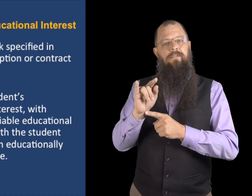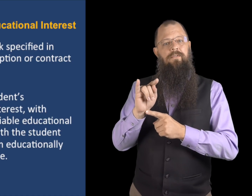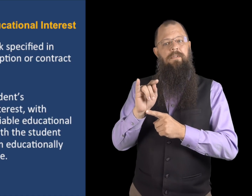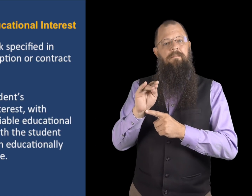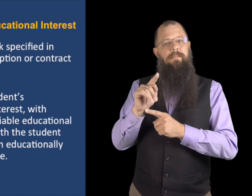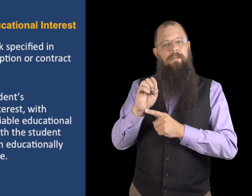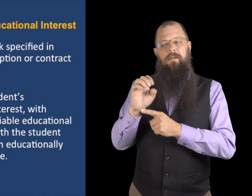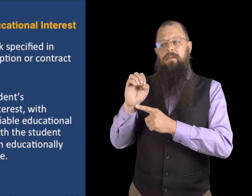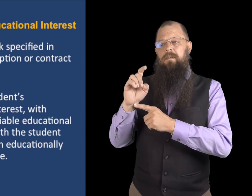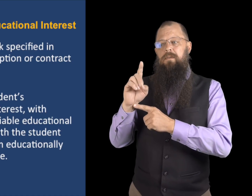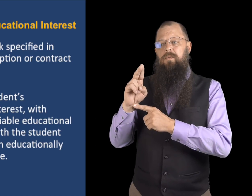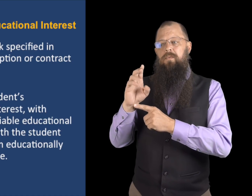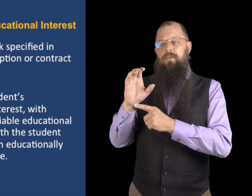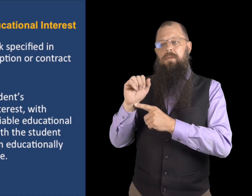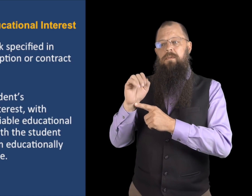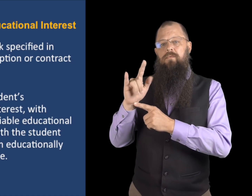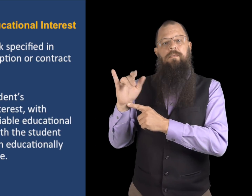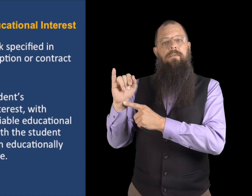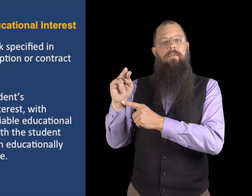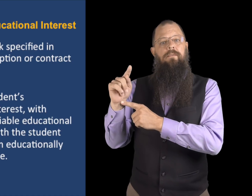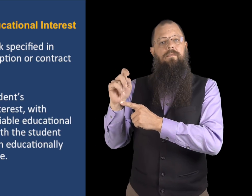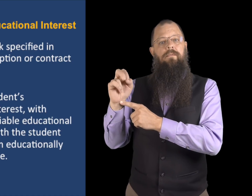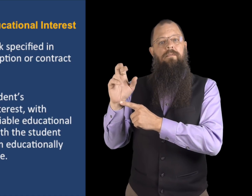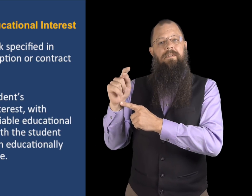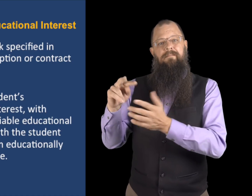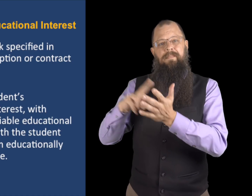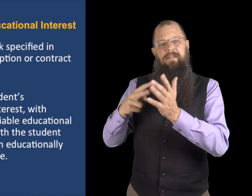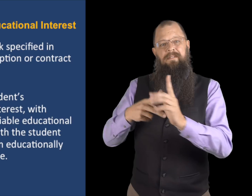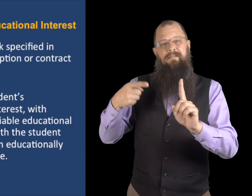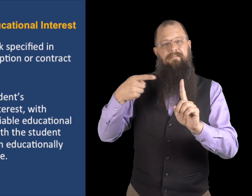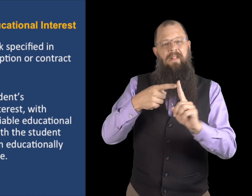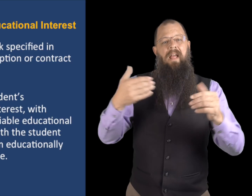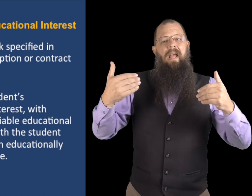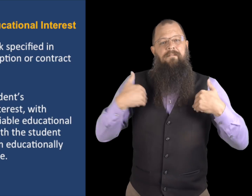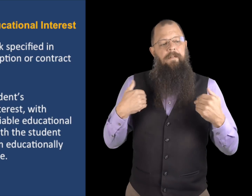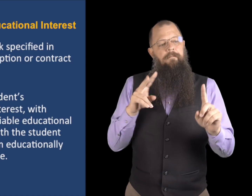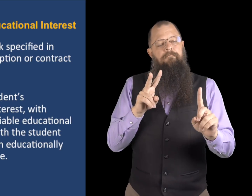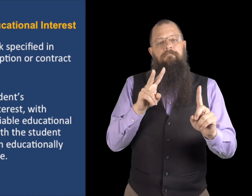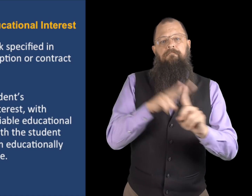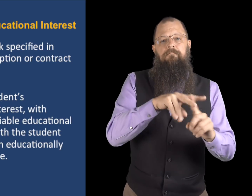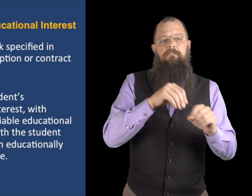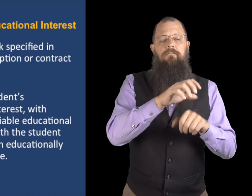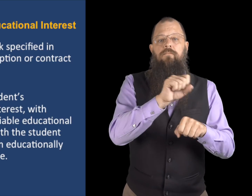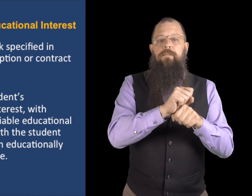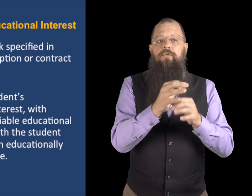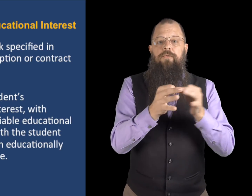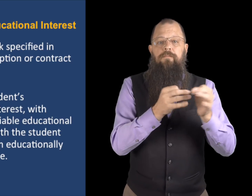They must have was referred to as a Legitimate Educational Interest meaning